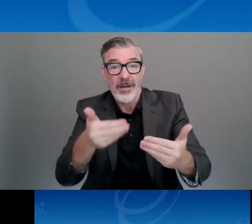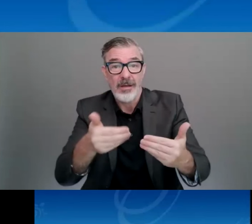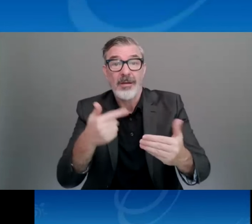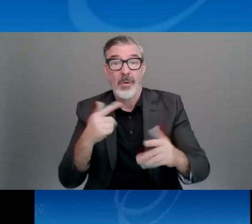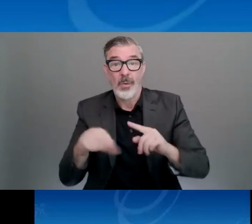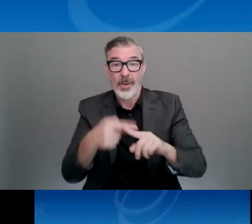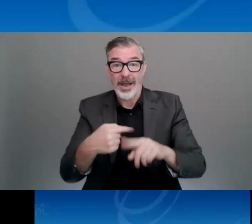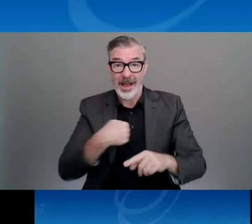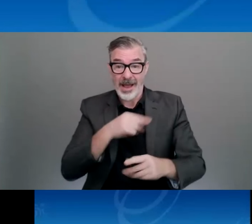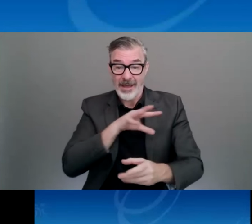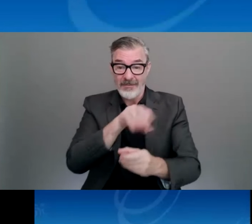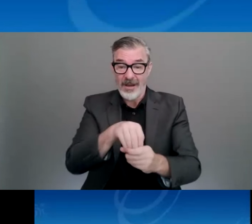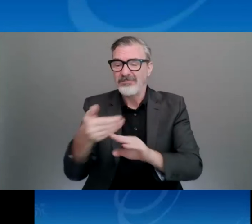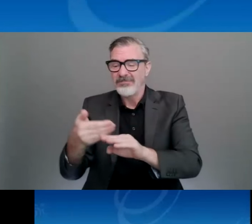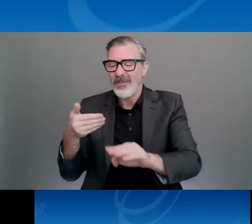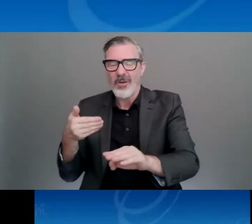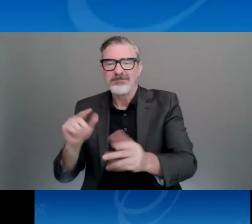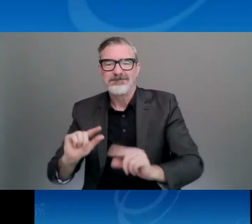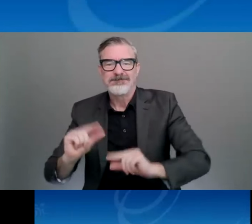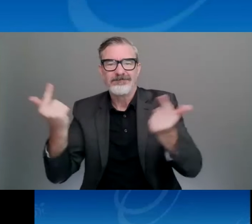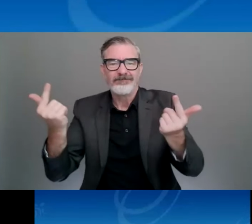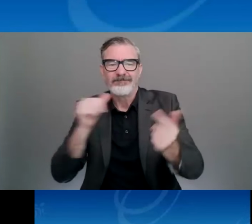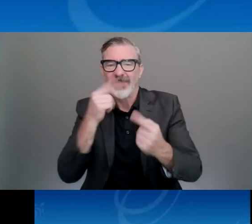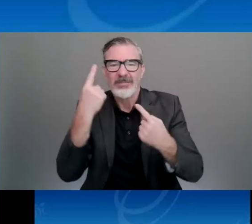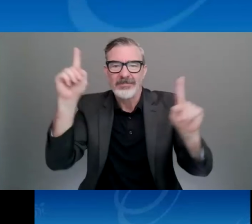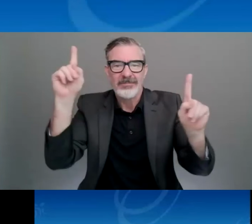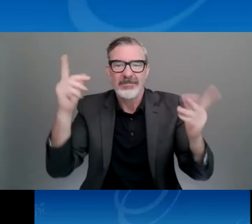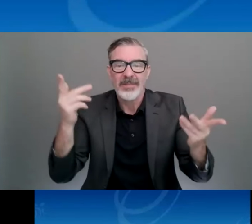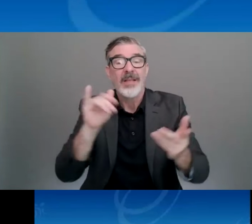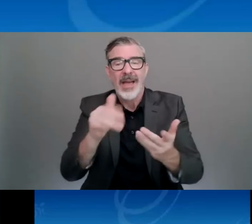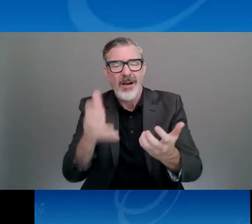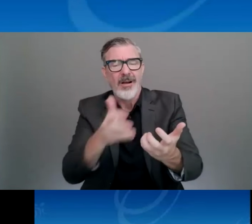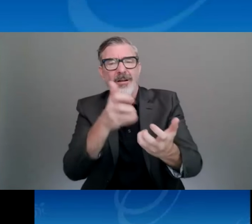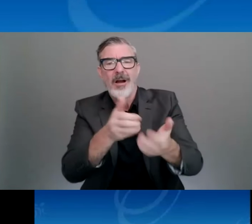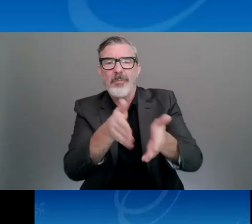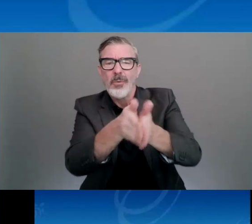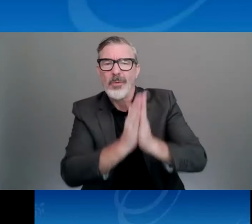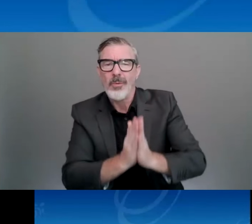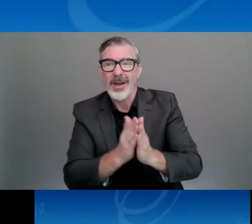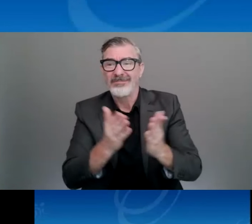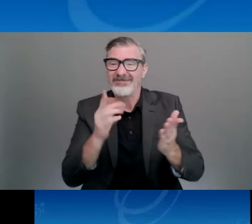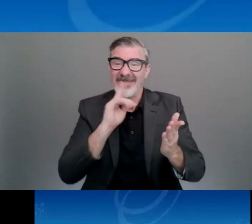and an accommodation process sometimes can be a very lengthy process.